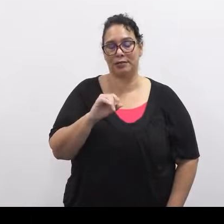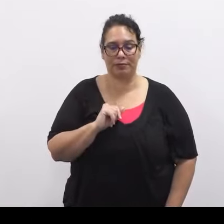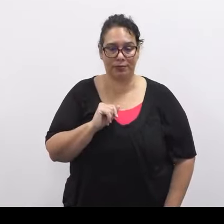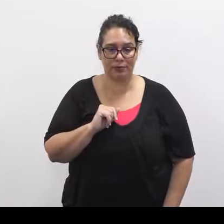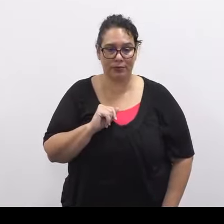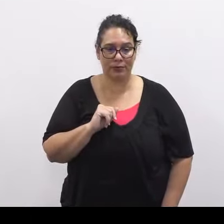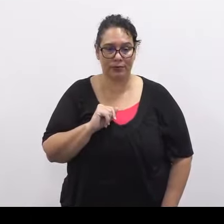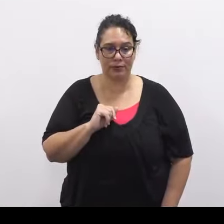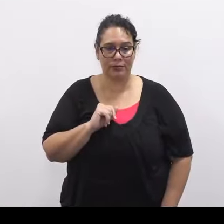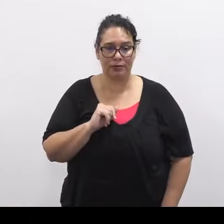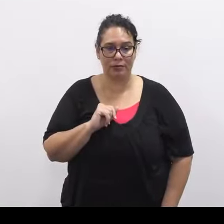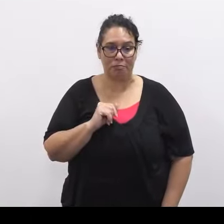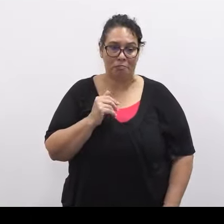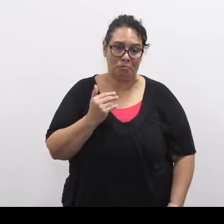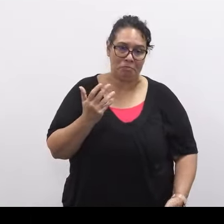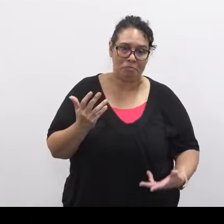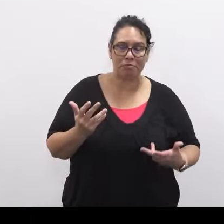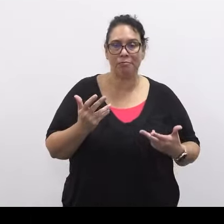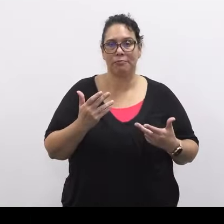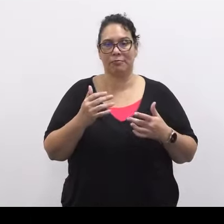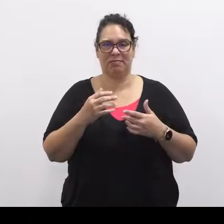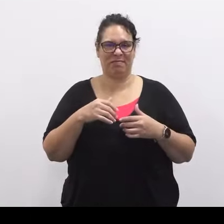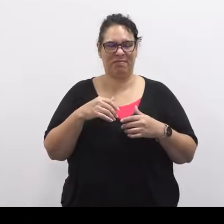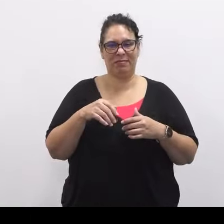with an ideal district size of 103,734